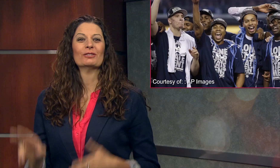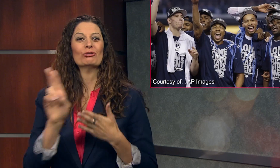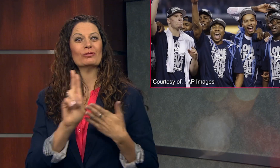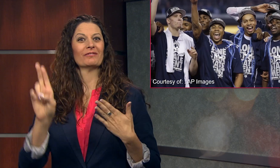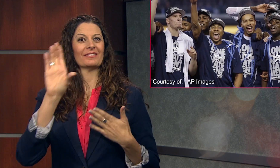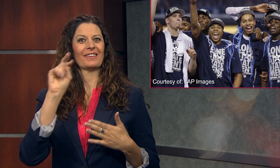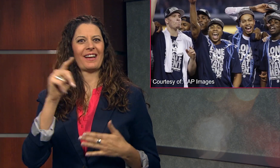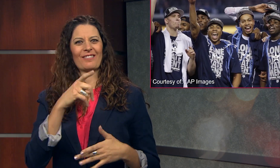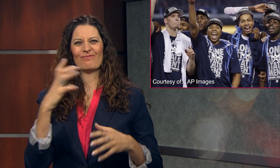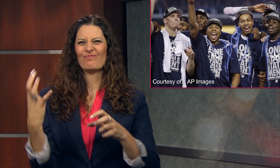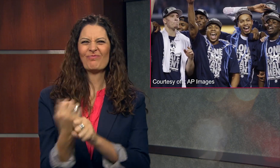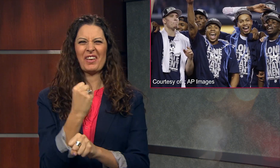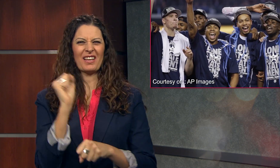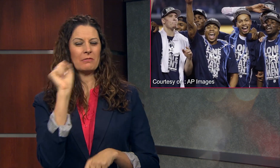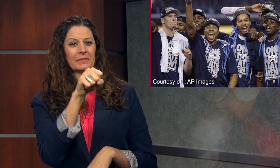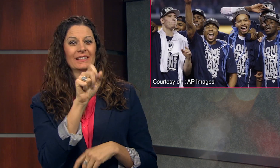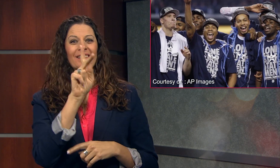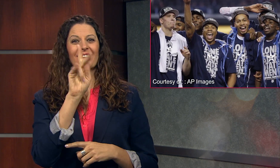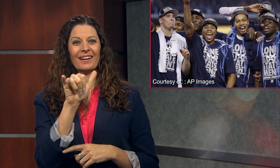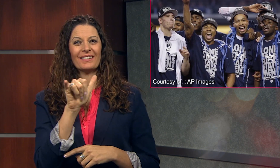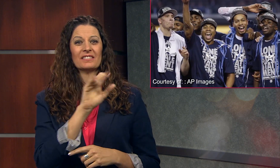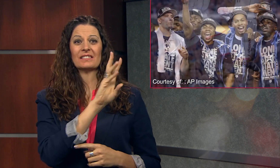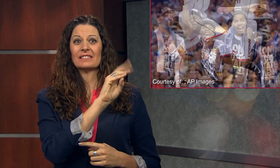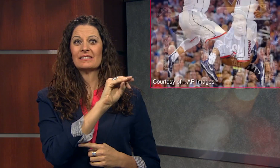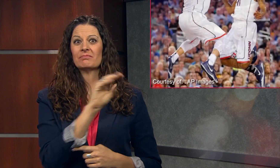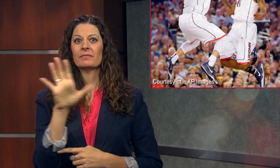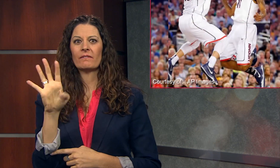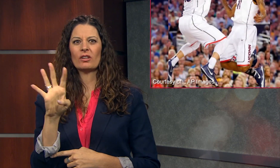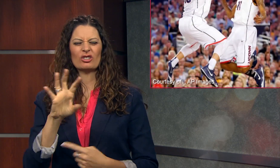UNIVERSITY OF CONNECTICUT MEN'S BASKETBALL CAPPED OFF THEIR SEASON WITH A CHAMPIONSHIP